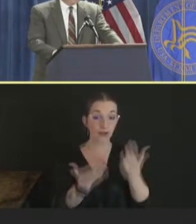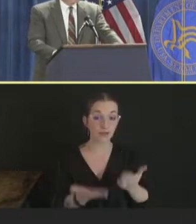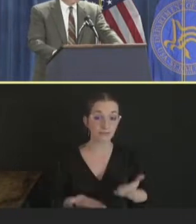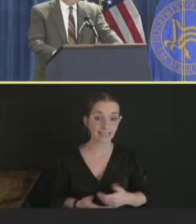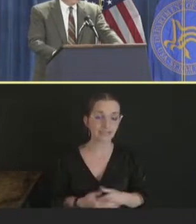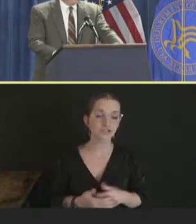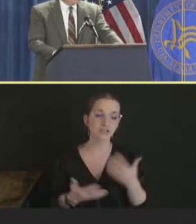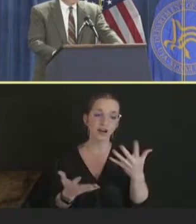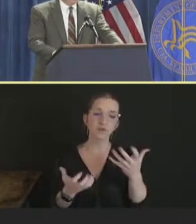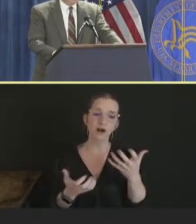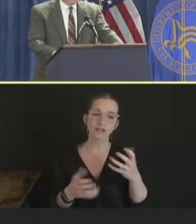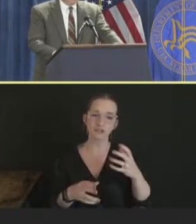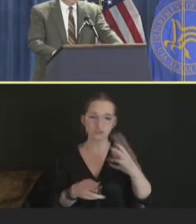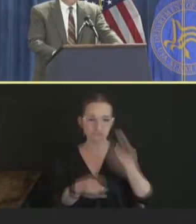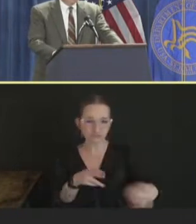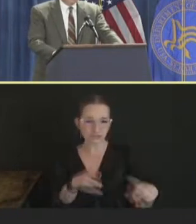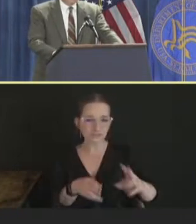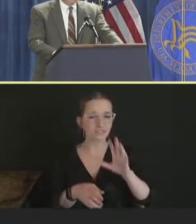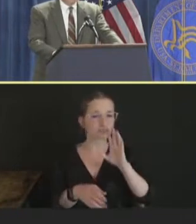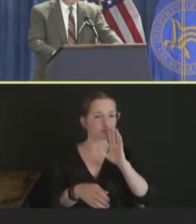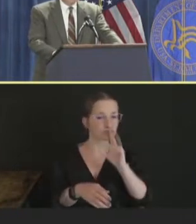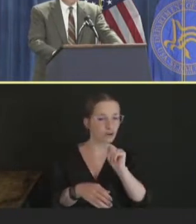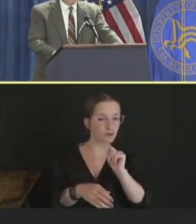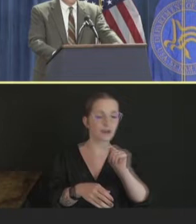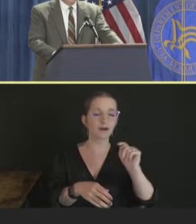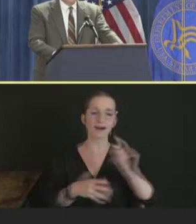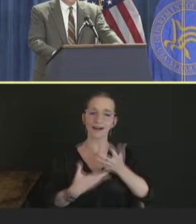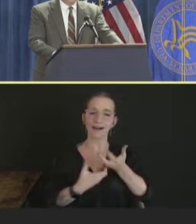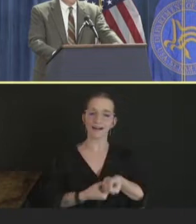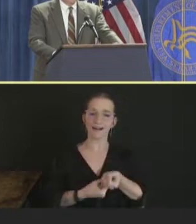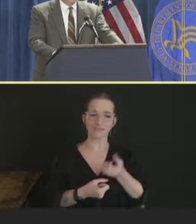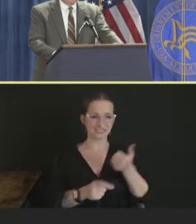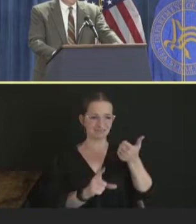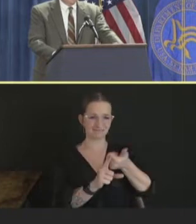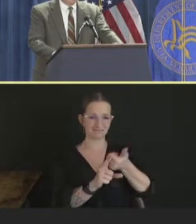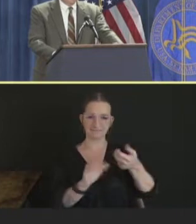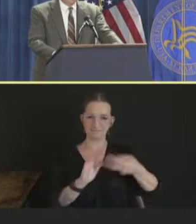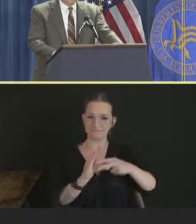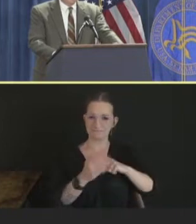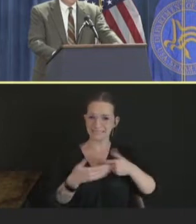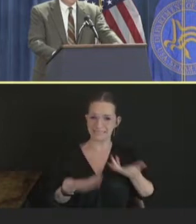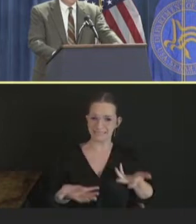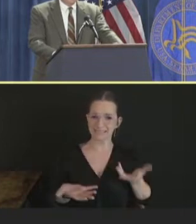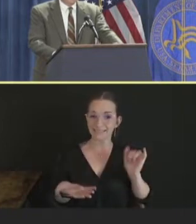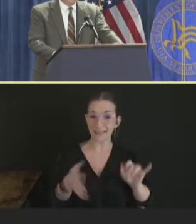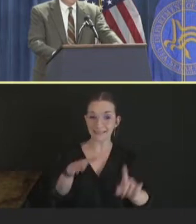and our definition thereof because this is something that has come up often in conversations,